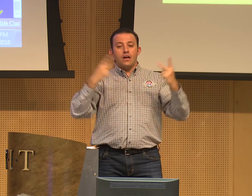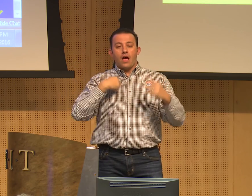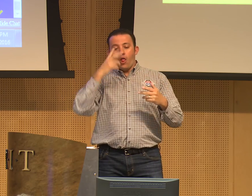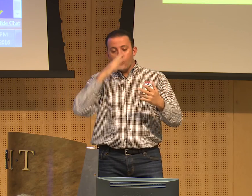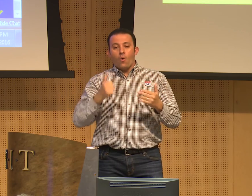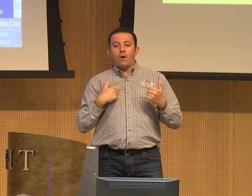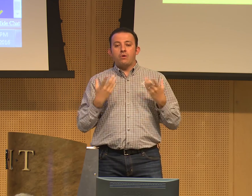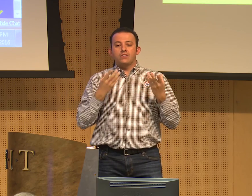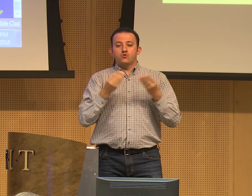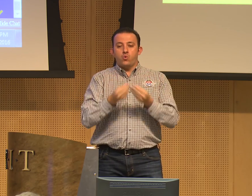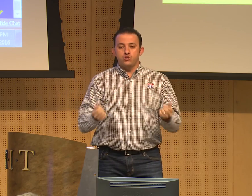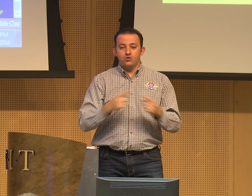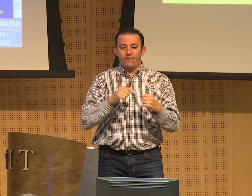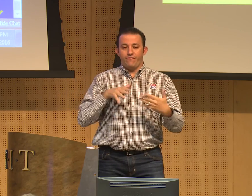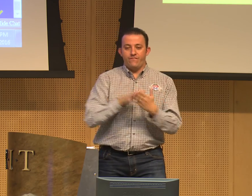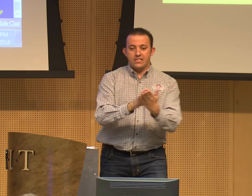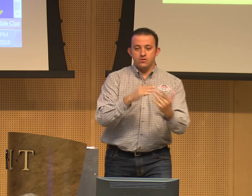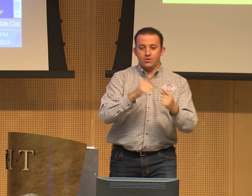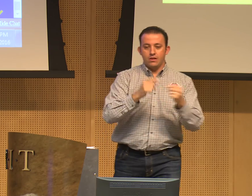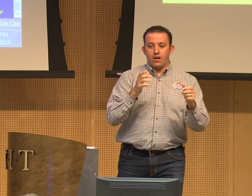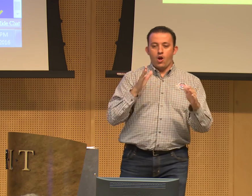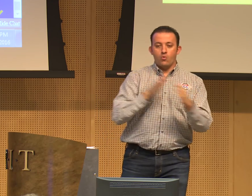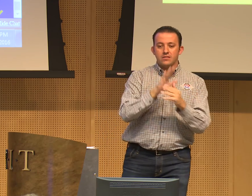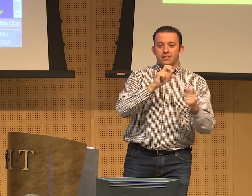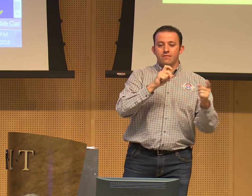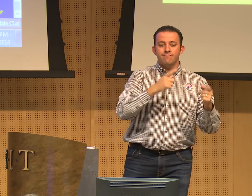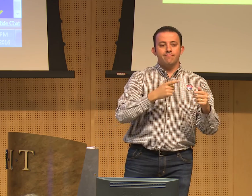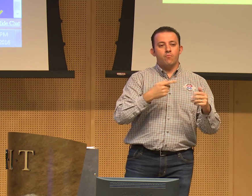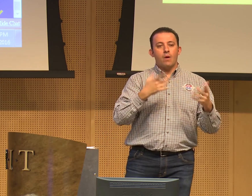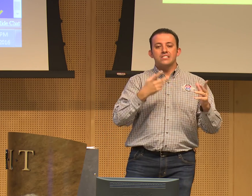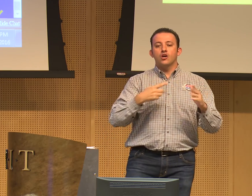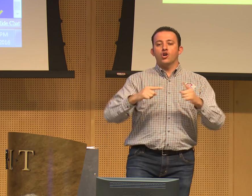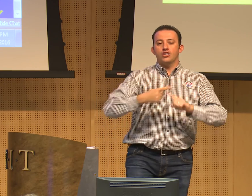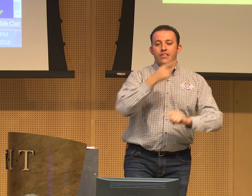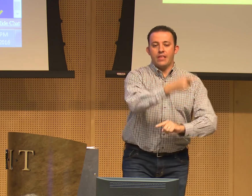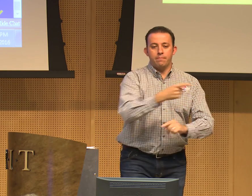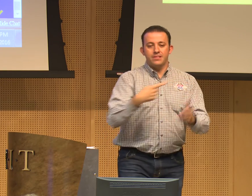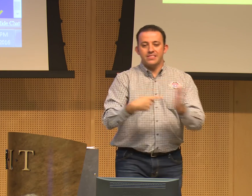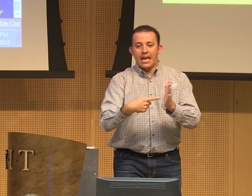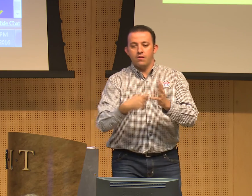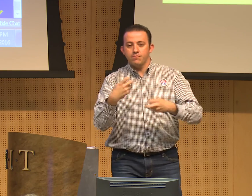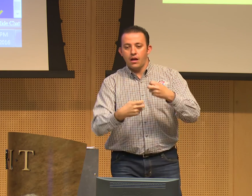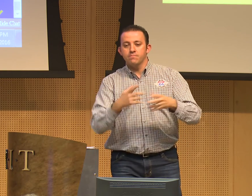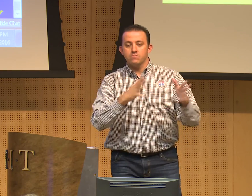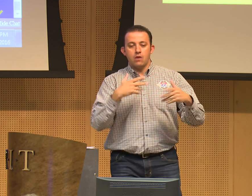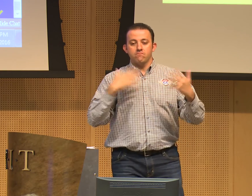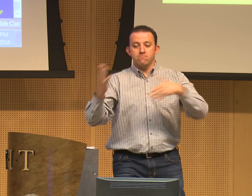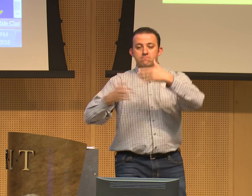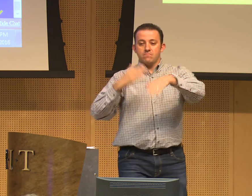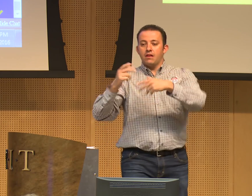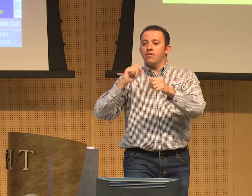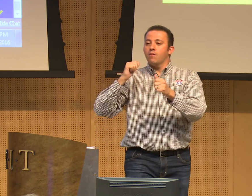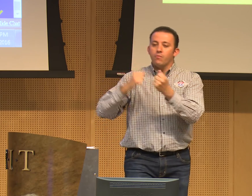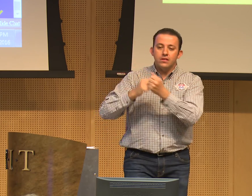I said, "All right. Let's find some solutions. "Let's face it together, and let's make some magic happen." So we looked at debt. We looked at programs.